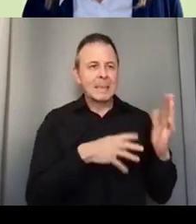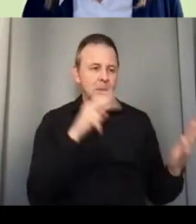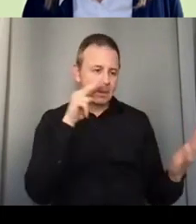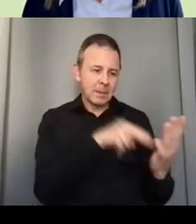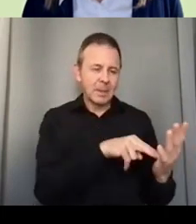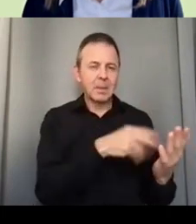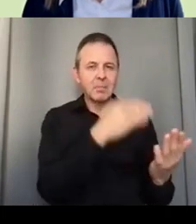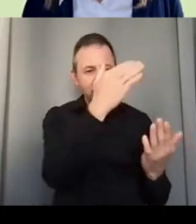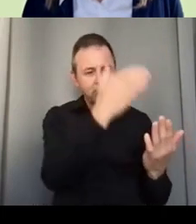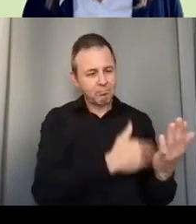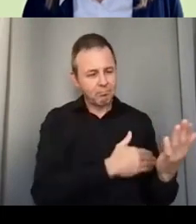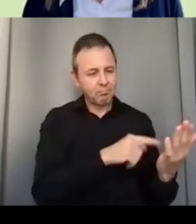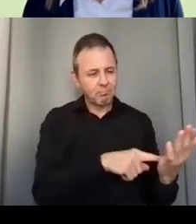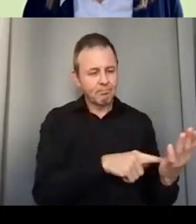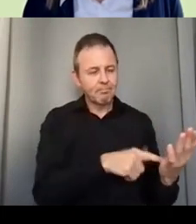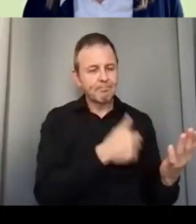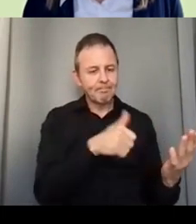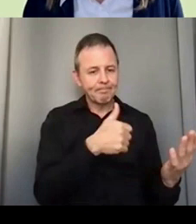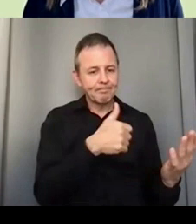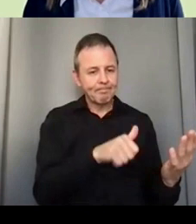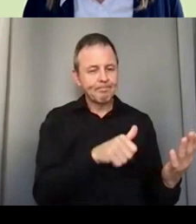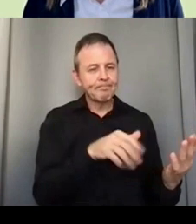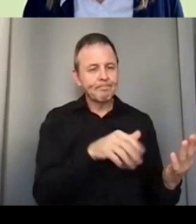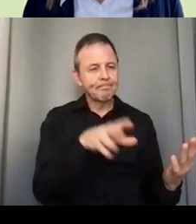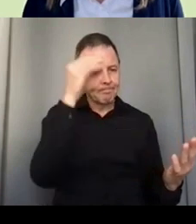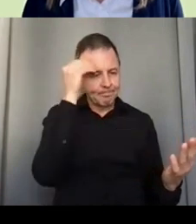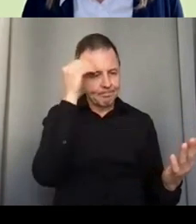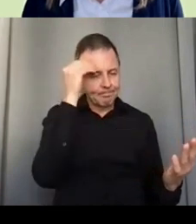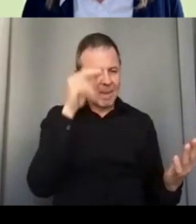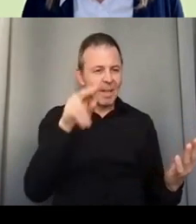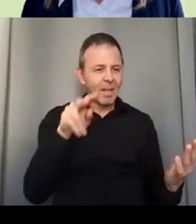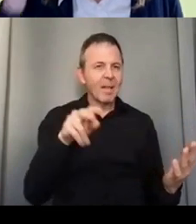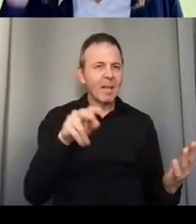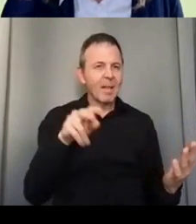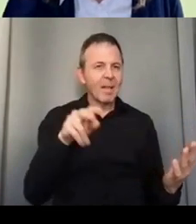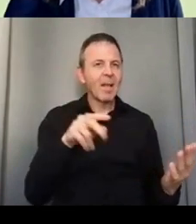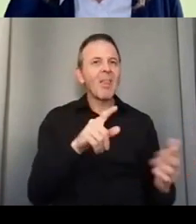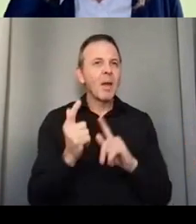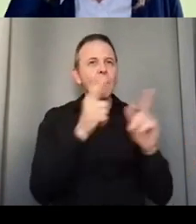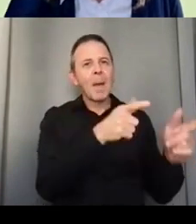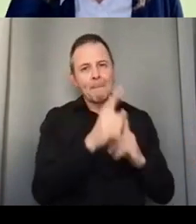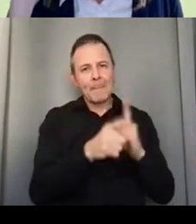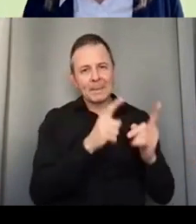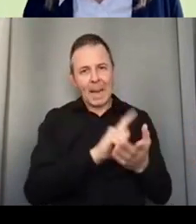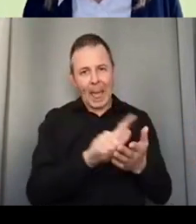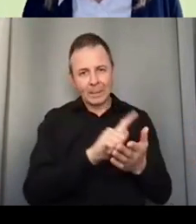writing understand it take your time and then go back to the meeting and if